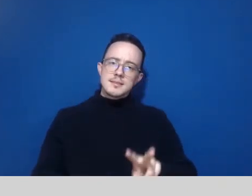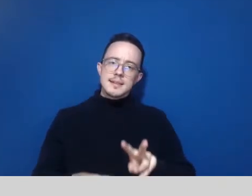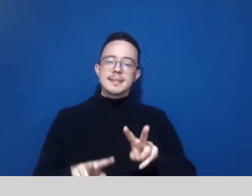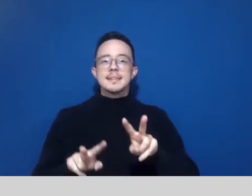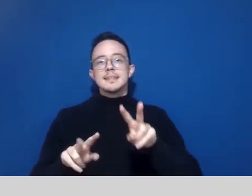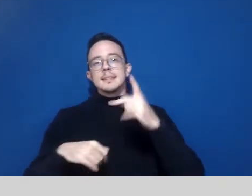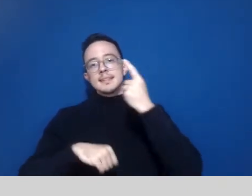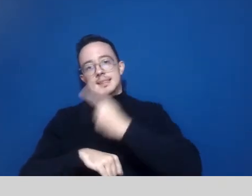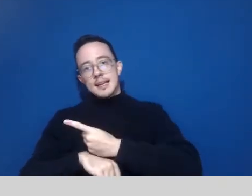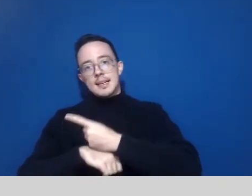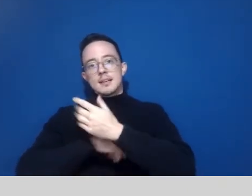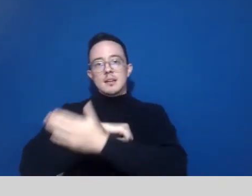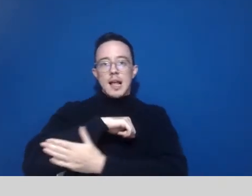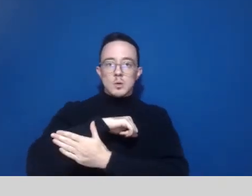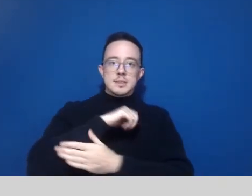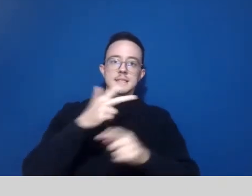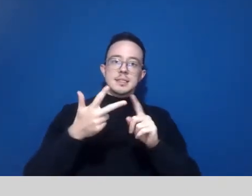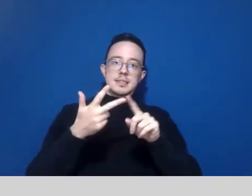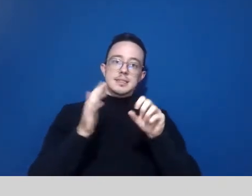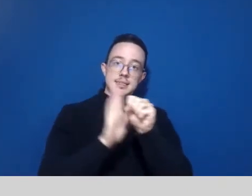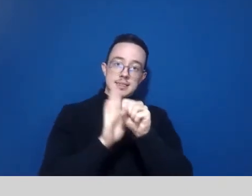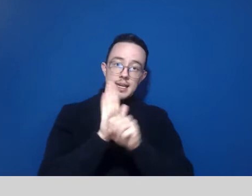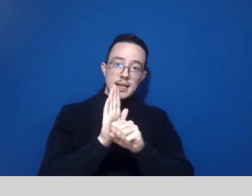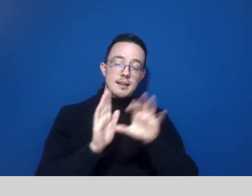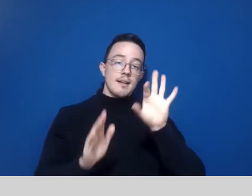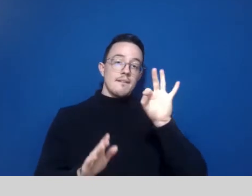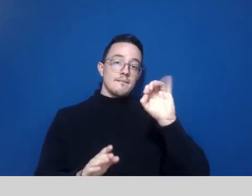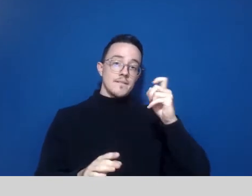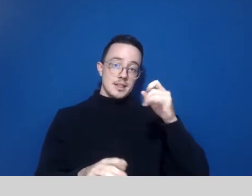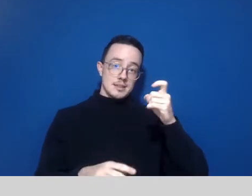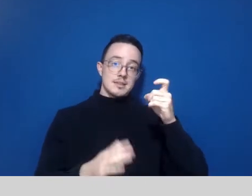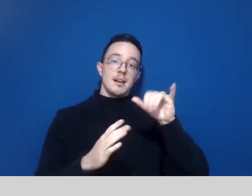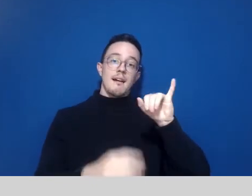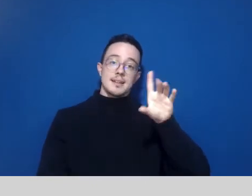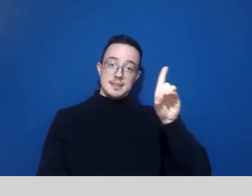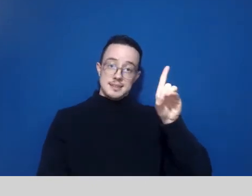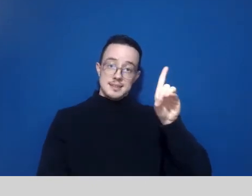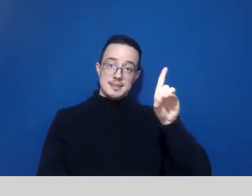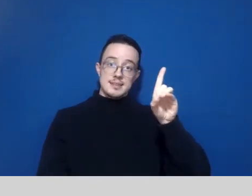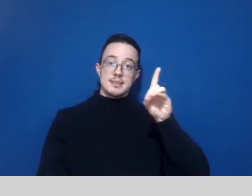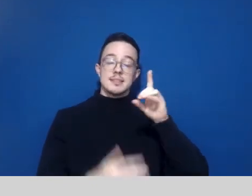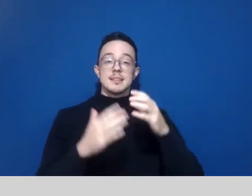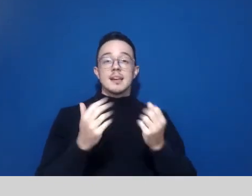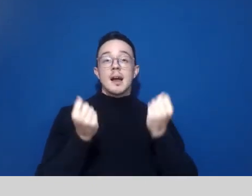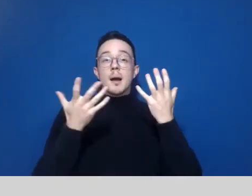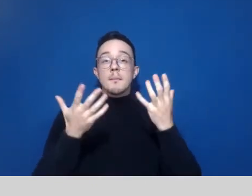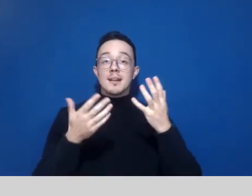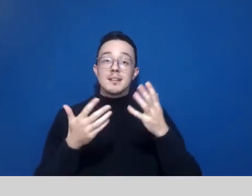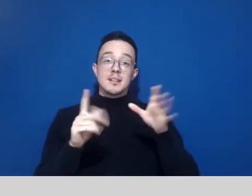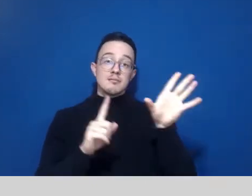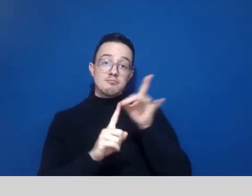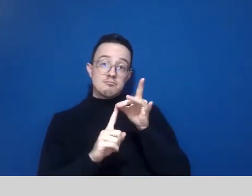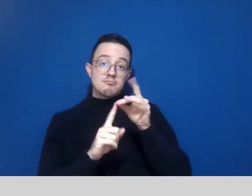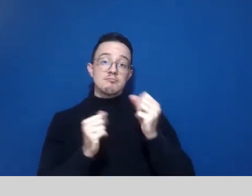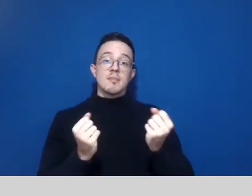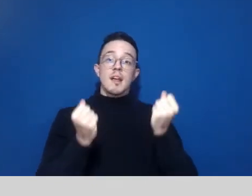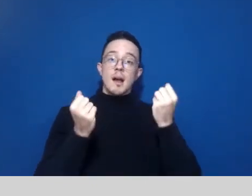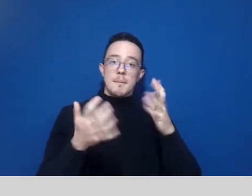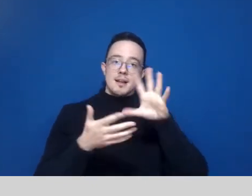So we've got the date, the county, the state, the FIPS code, which is a unique identify for each county, the number of cases, and the number of deaths.